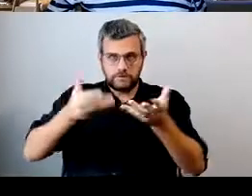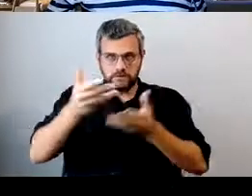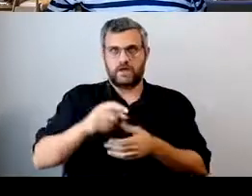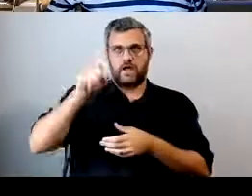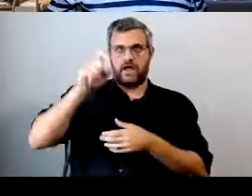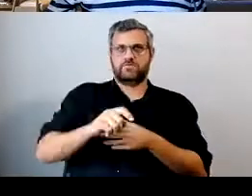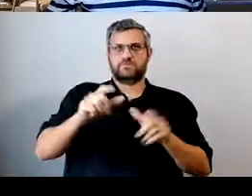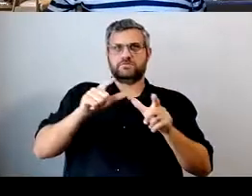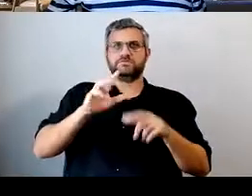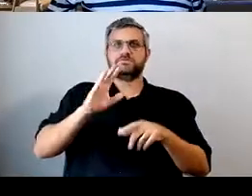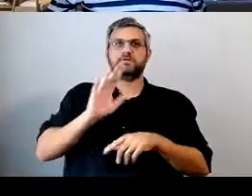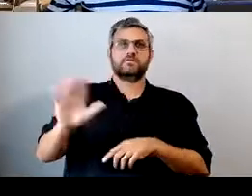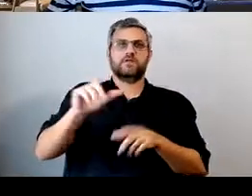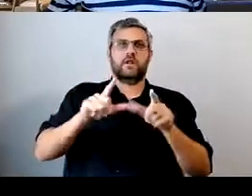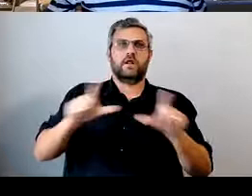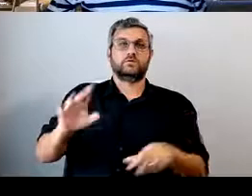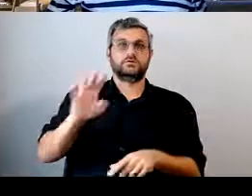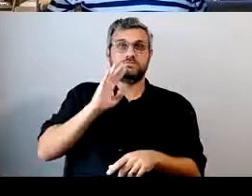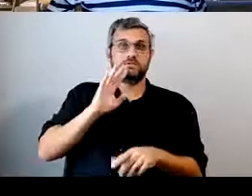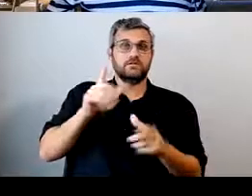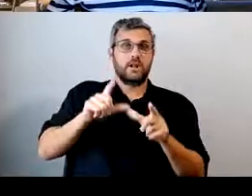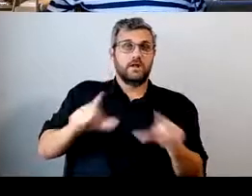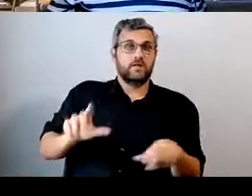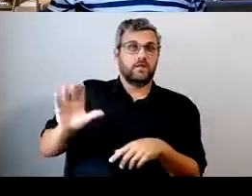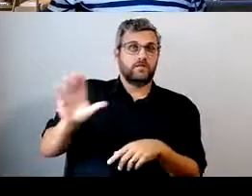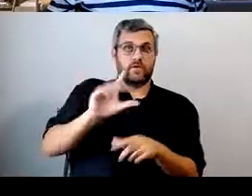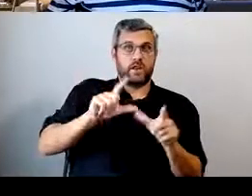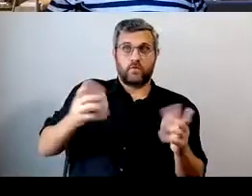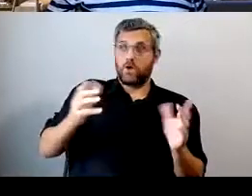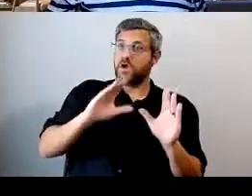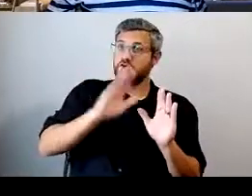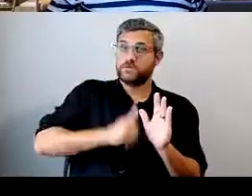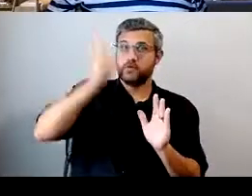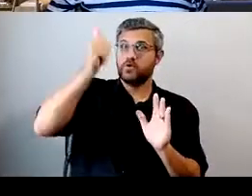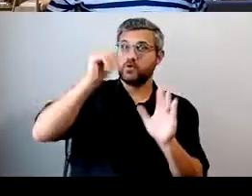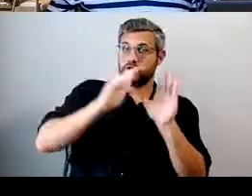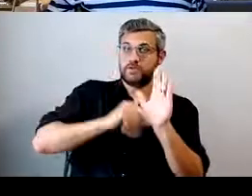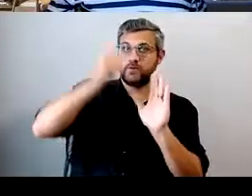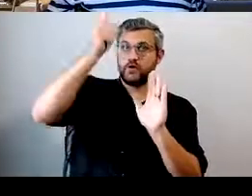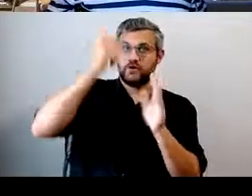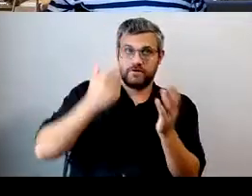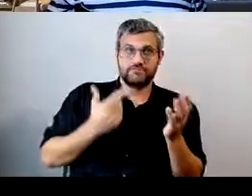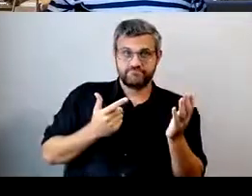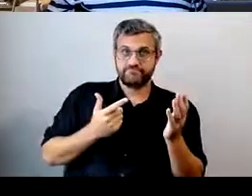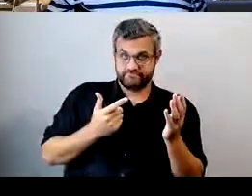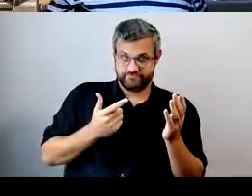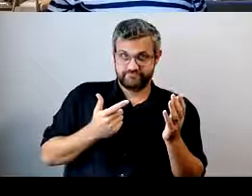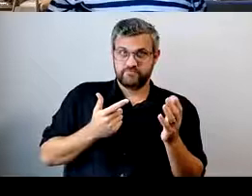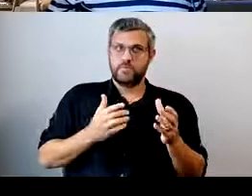the language is, right, it can be cheaper. All right, it can help you increase your customer base.